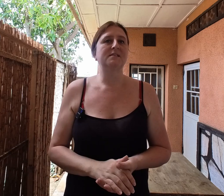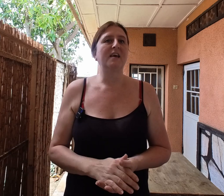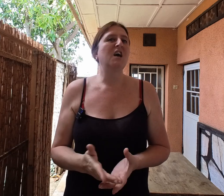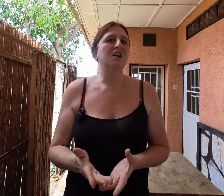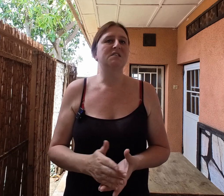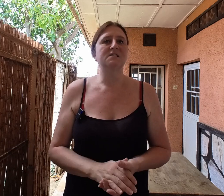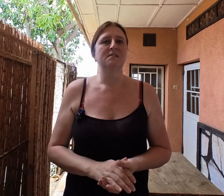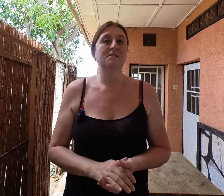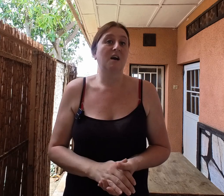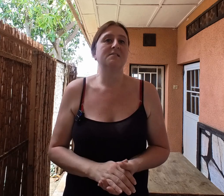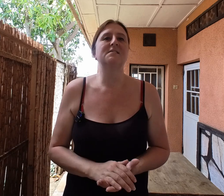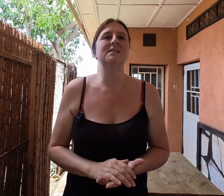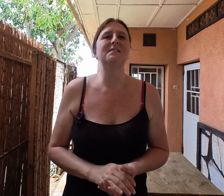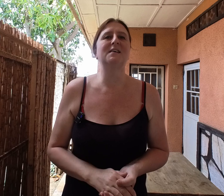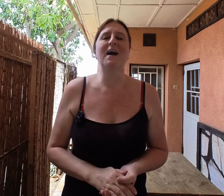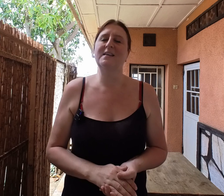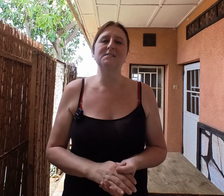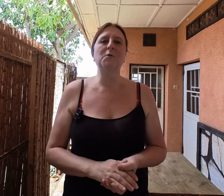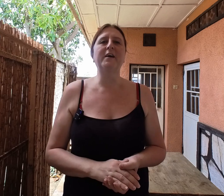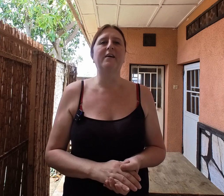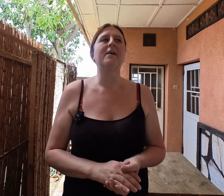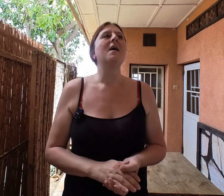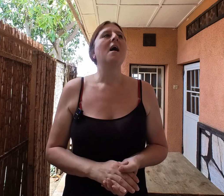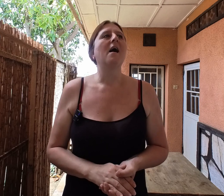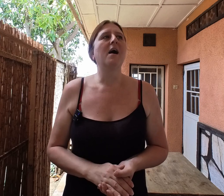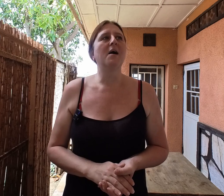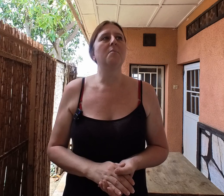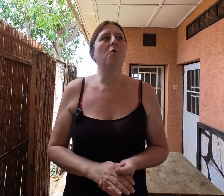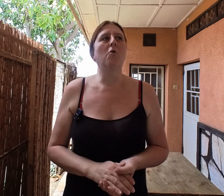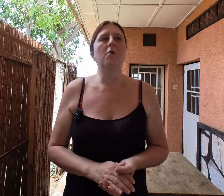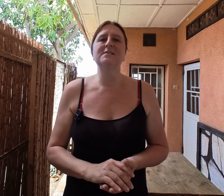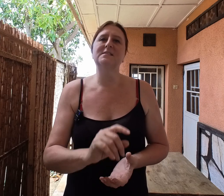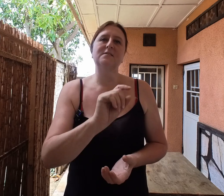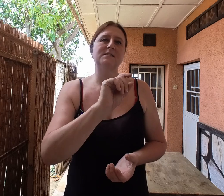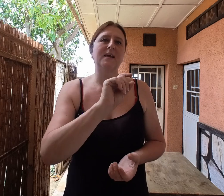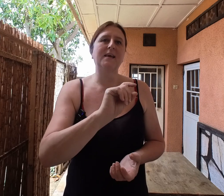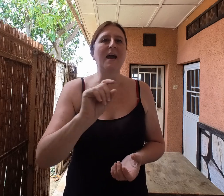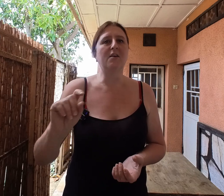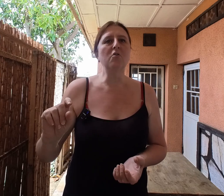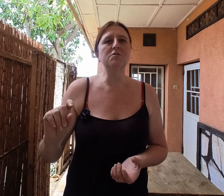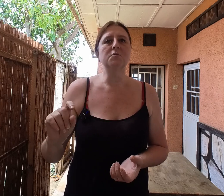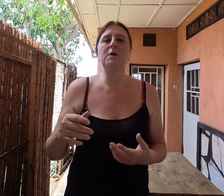just say 'cuz.' Cuz it's easier and it's quicker. Or instead of saying cannot,